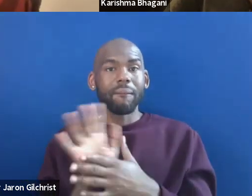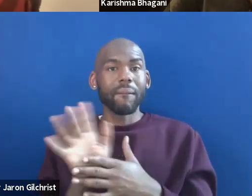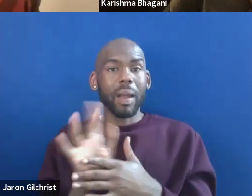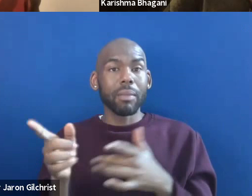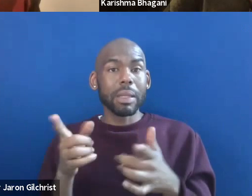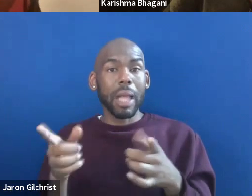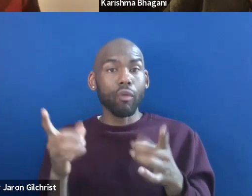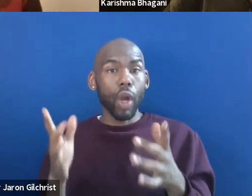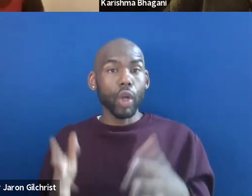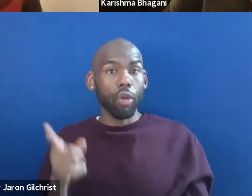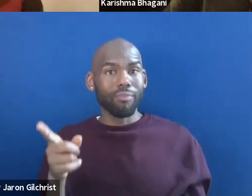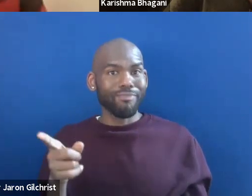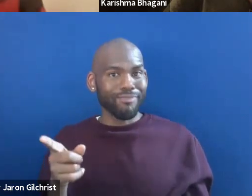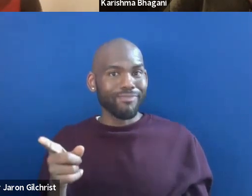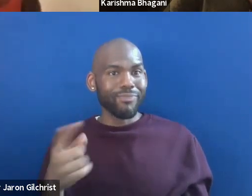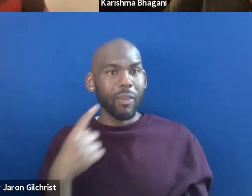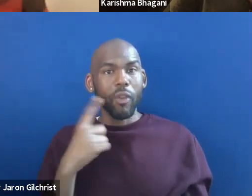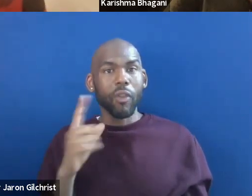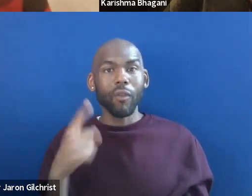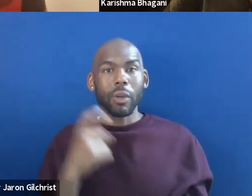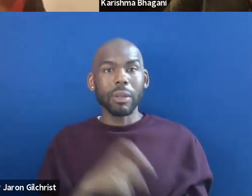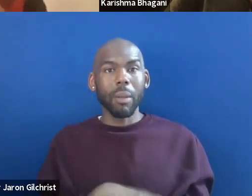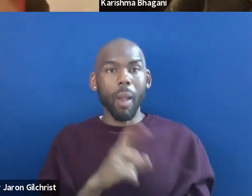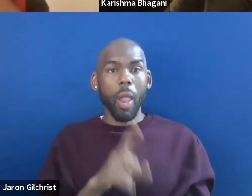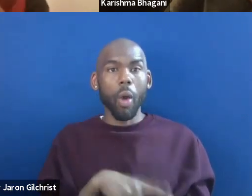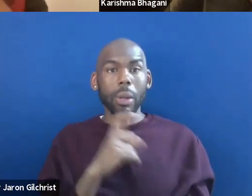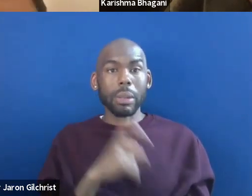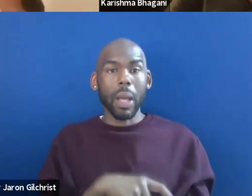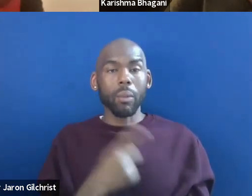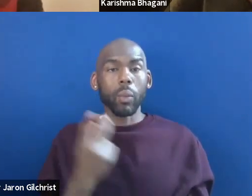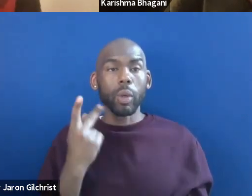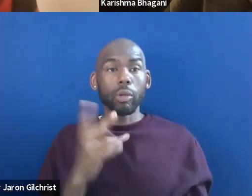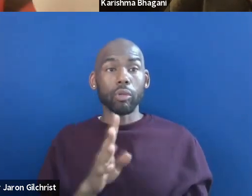so for the first time in a long time now we're talking about my work